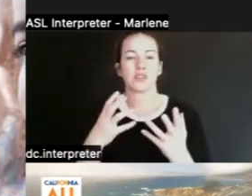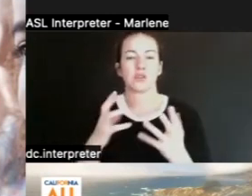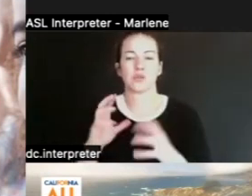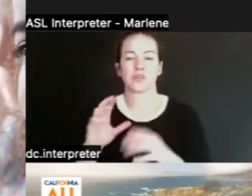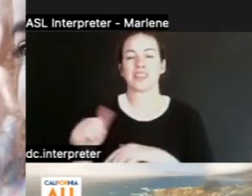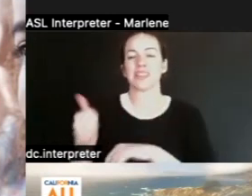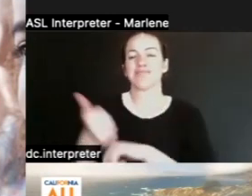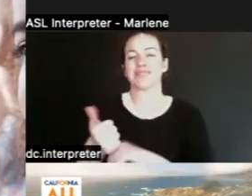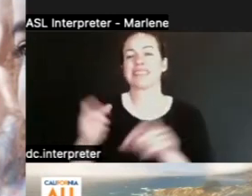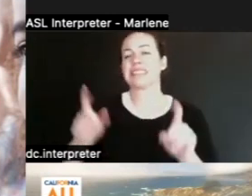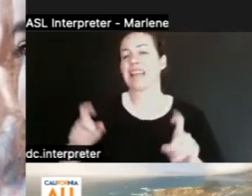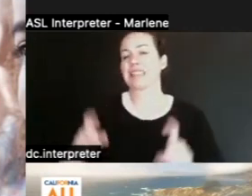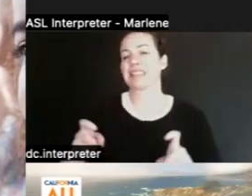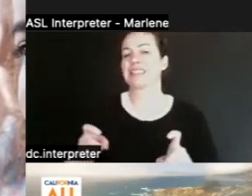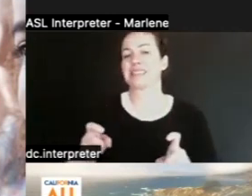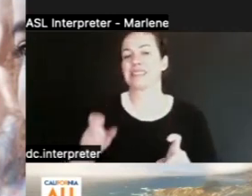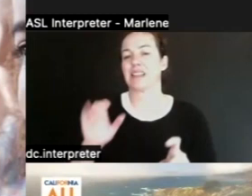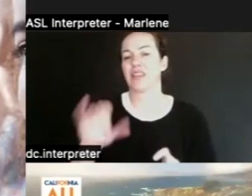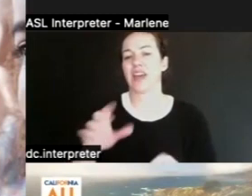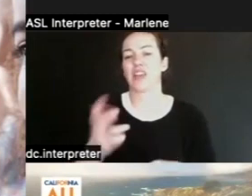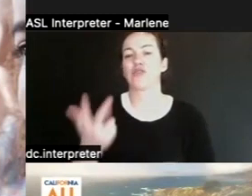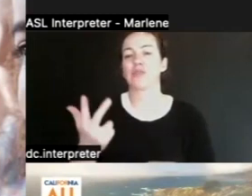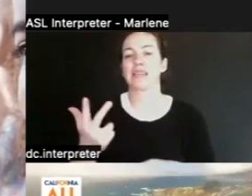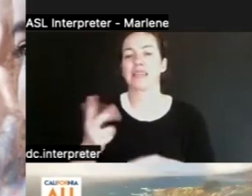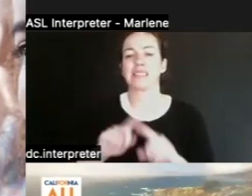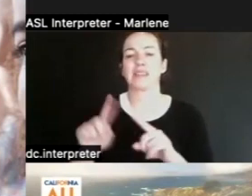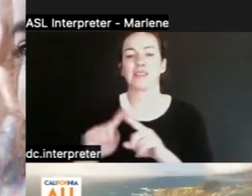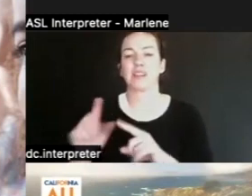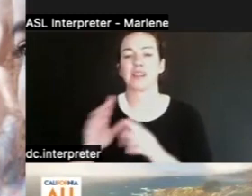demonstration, demonstration of in three different disadvantaged communities in the South Bay of